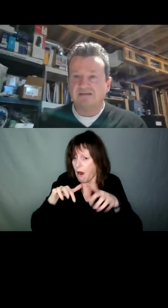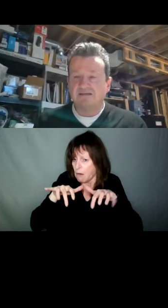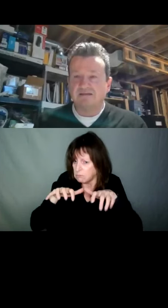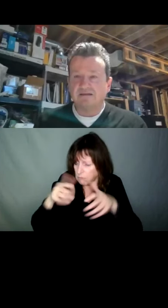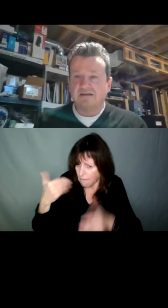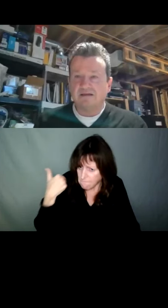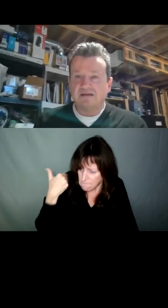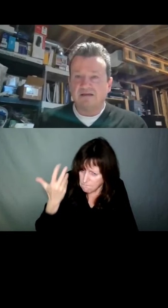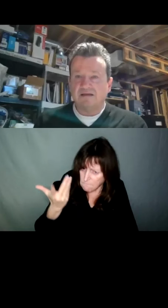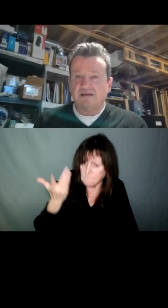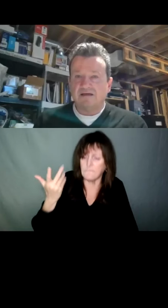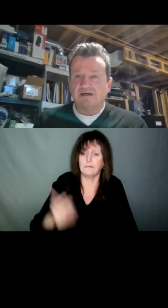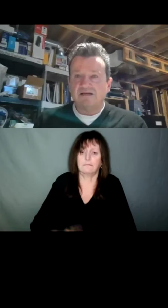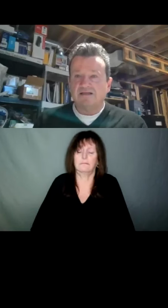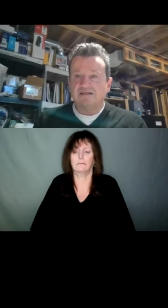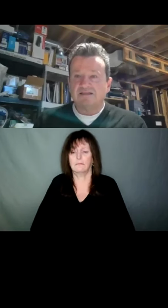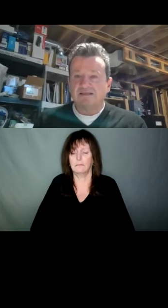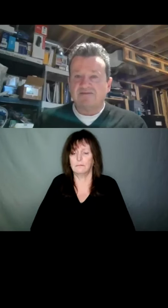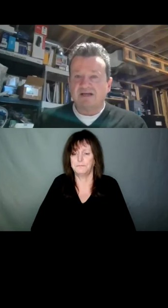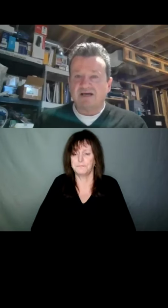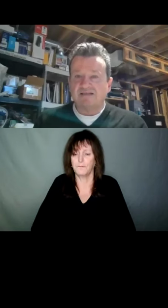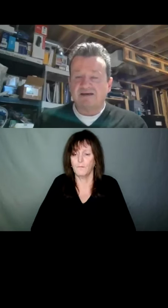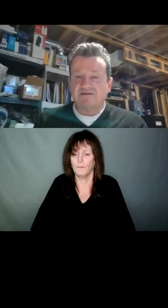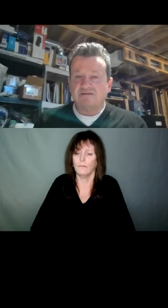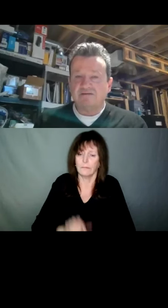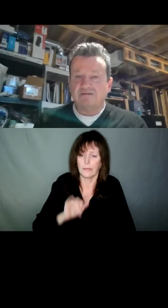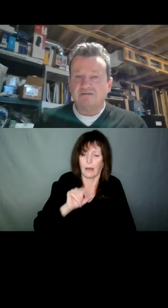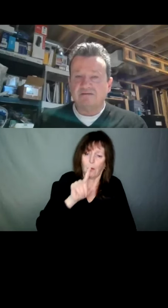1-888-999-6488 .